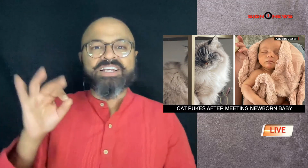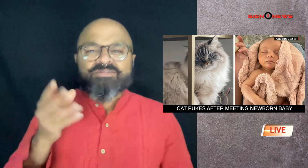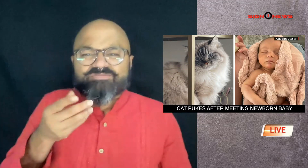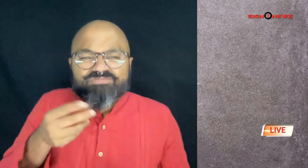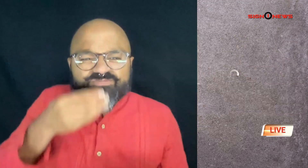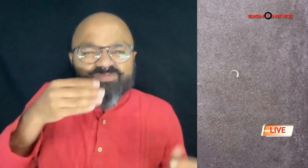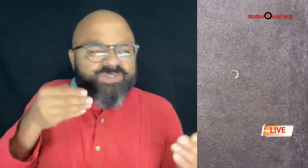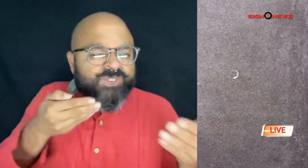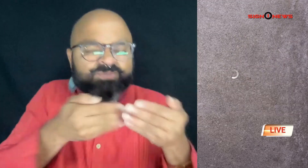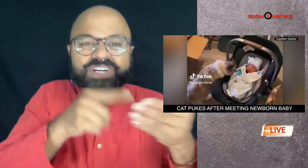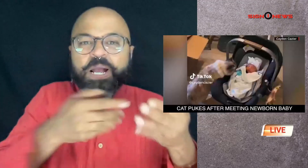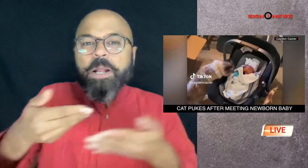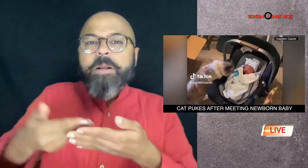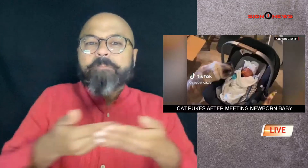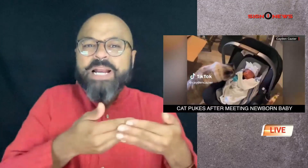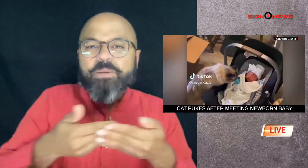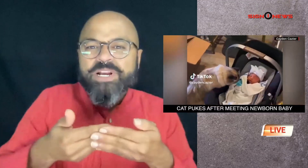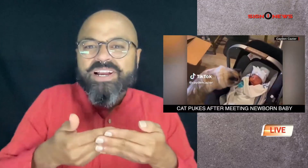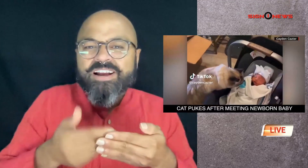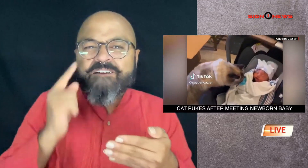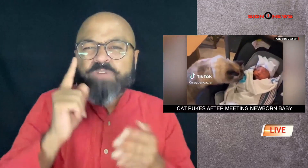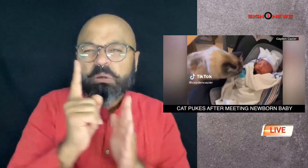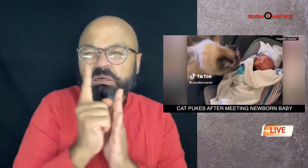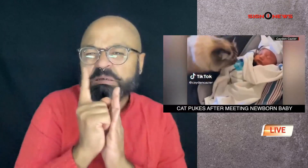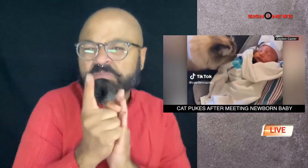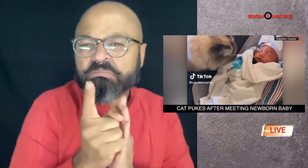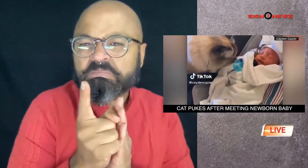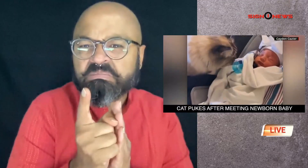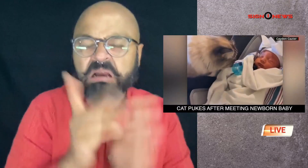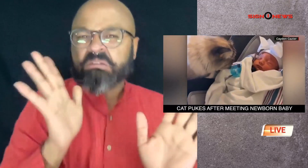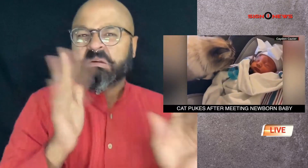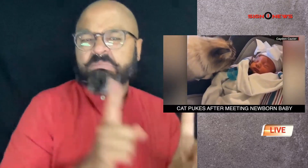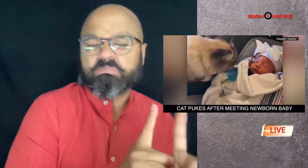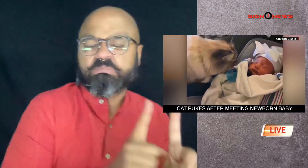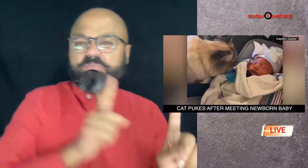Fifi sniffed the baby for a few seconds then backed away